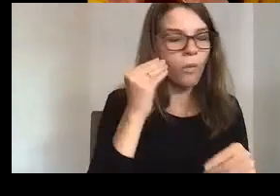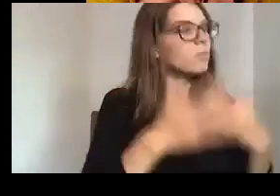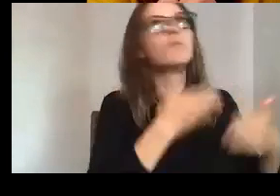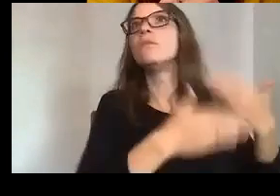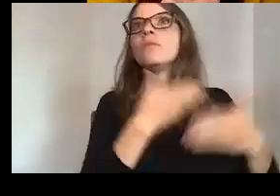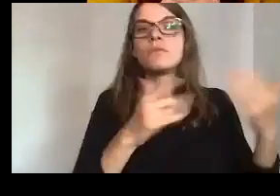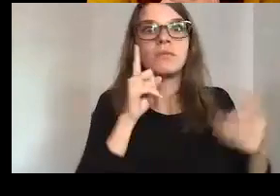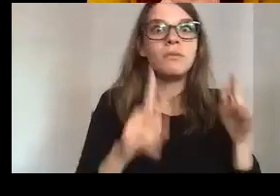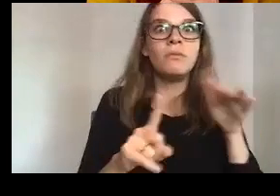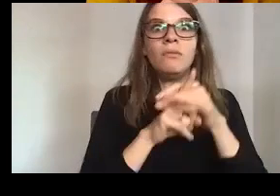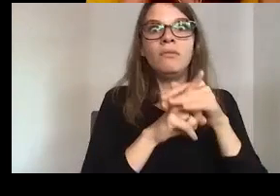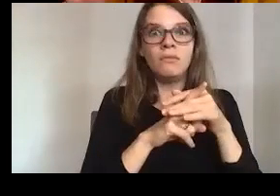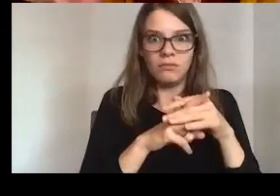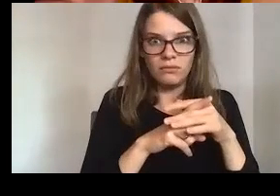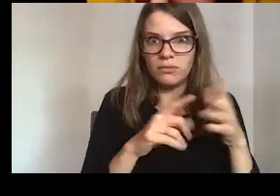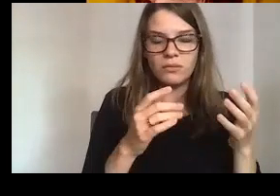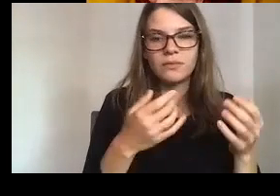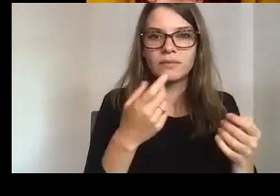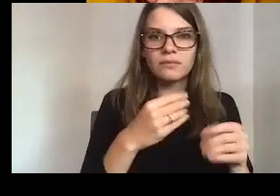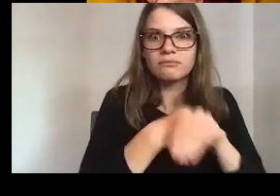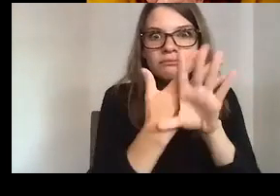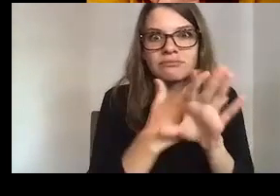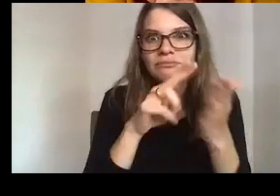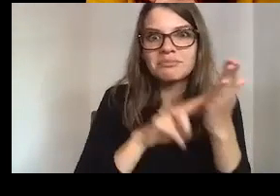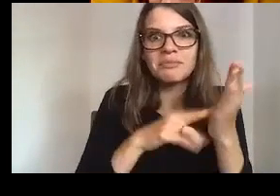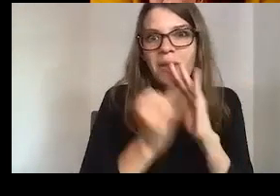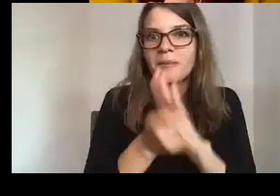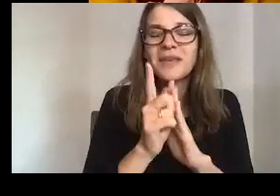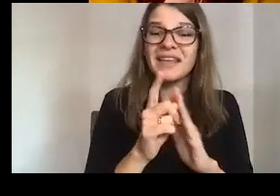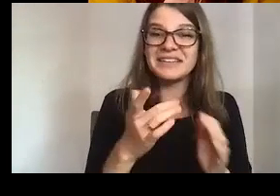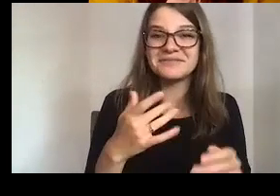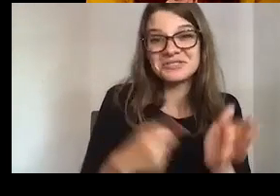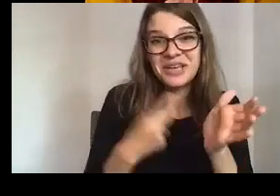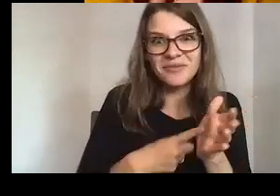gets really blurred together and so sometimes it's just remembering to log on can be a real challenge